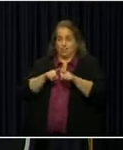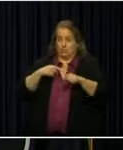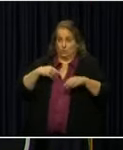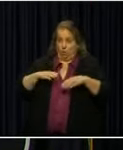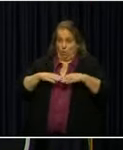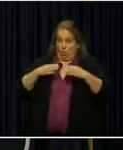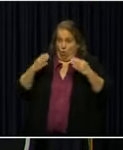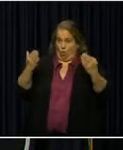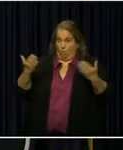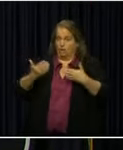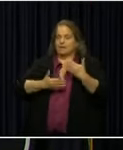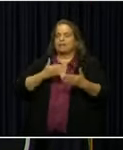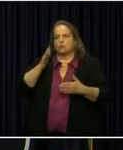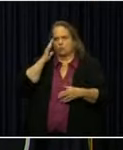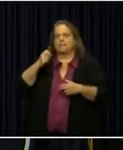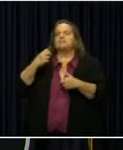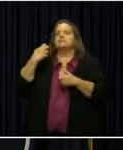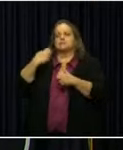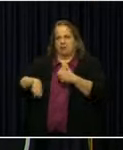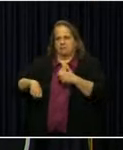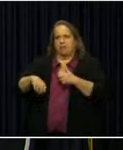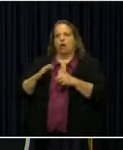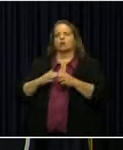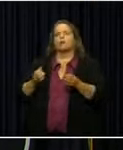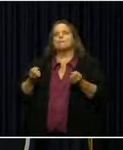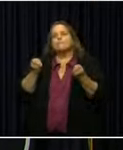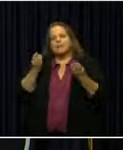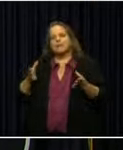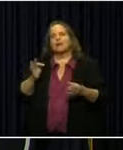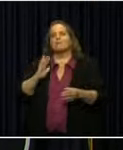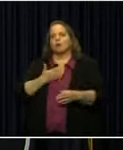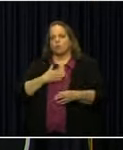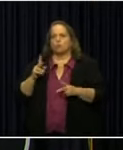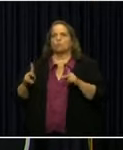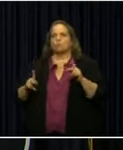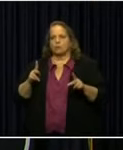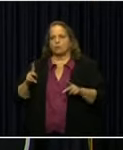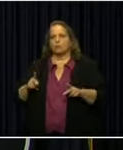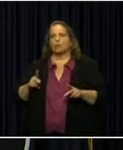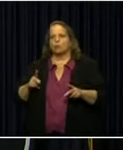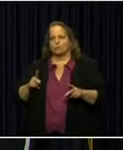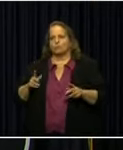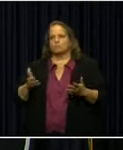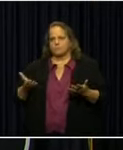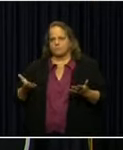TO REOPEN, IT DOES NOT CHANGE WHAT WE NEED YOU TO DO ON THE PERSONAL HYGIENE AND REALLY EVEN